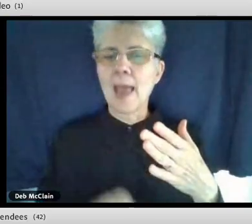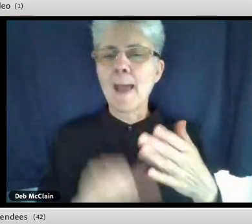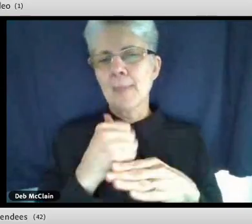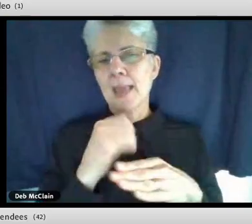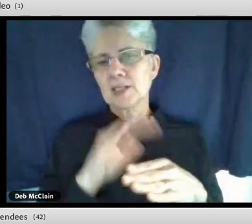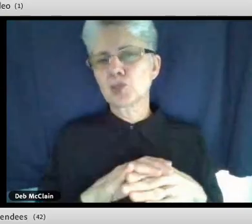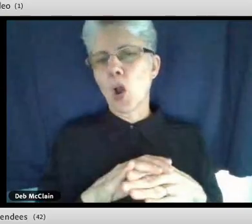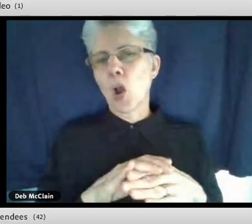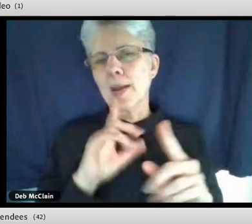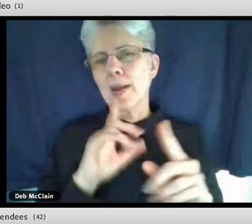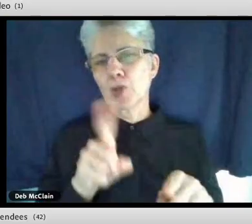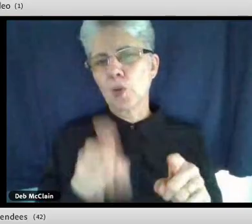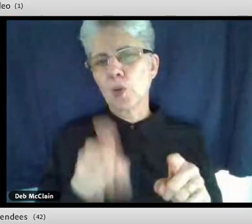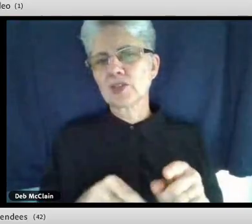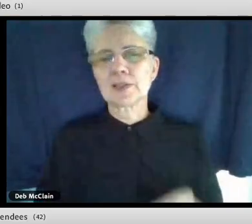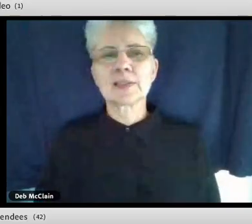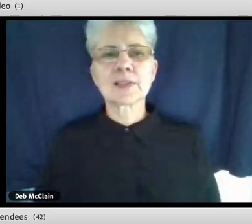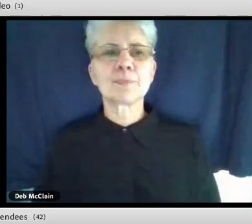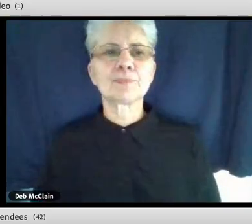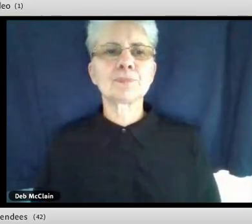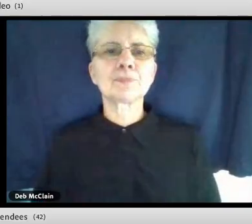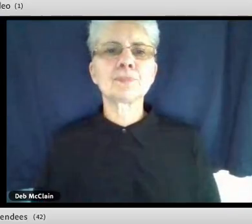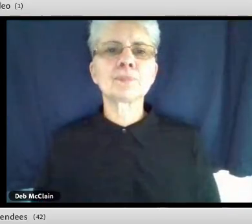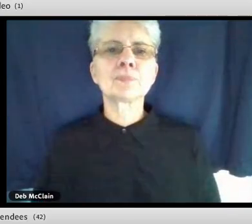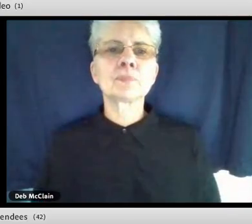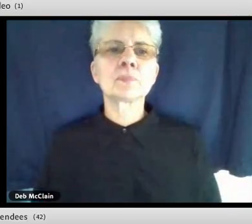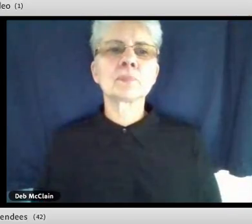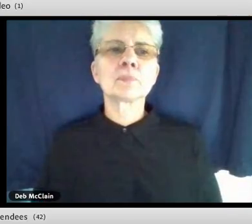that you can look at based on answering some of the questions here.